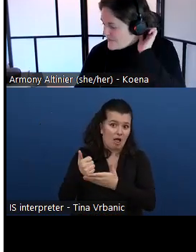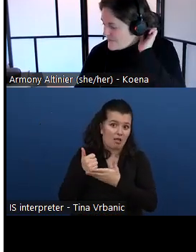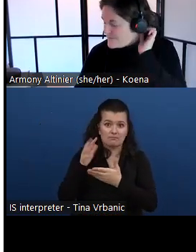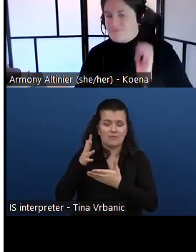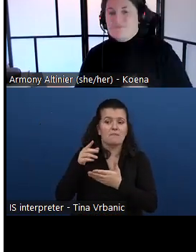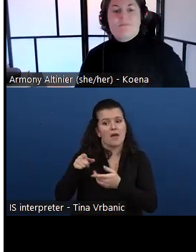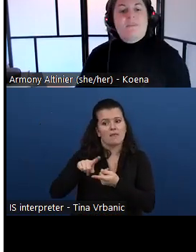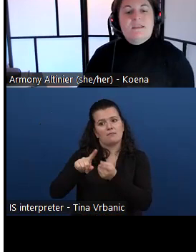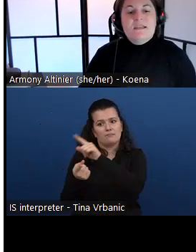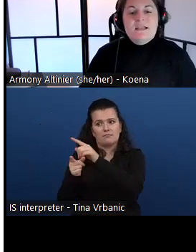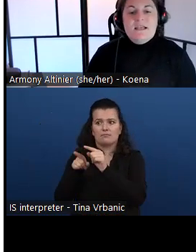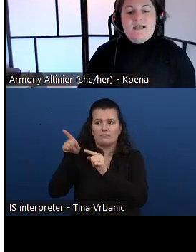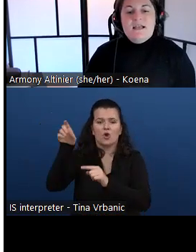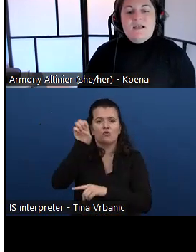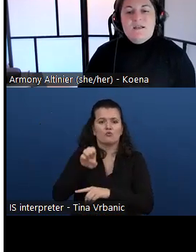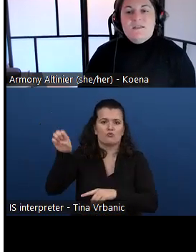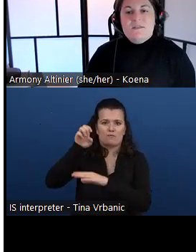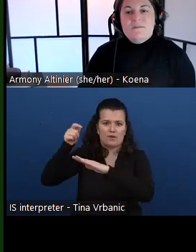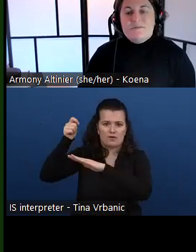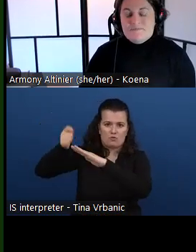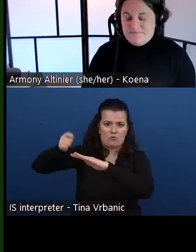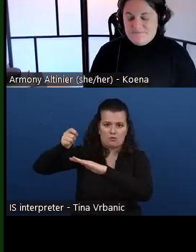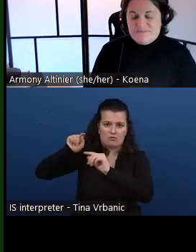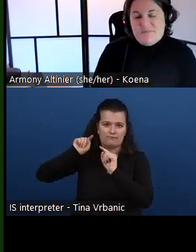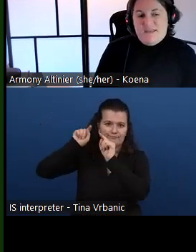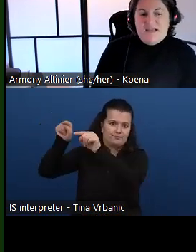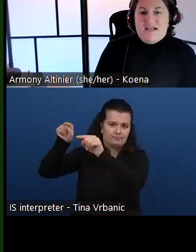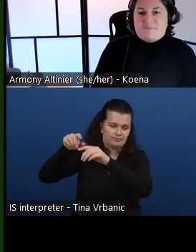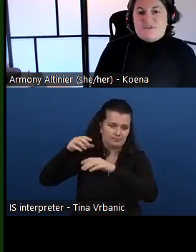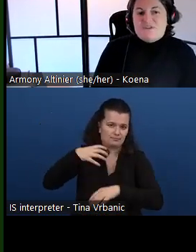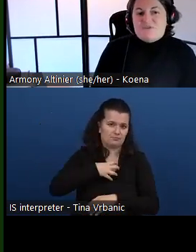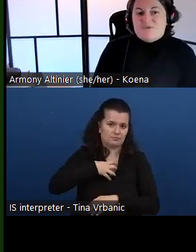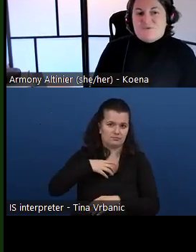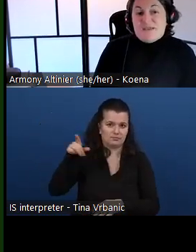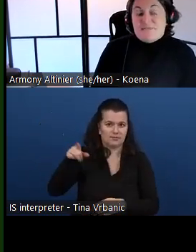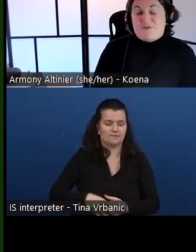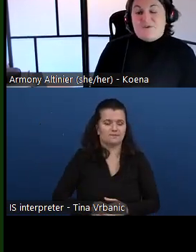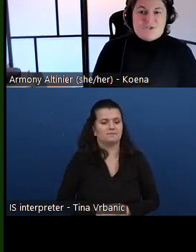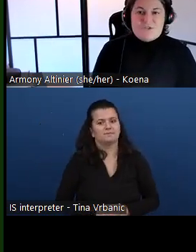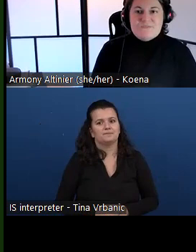So I'm going to make my conclusion.